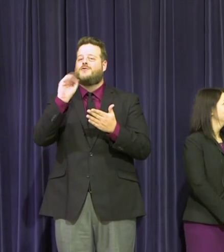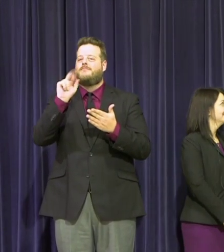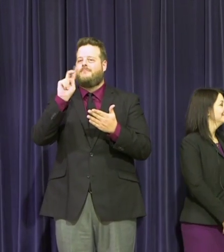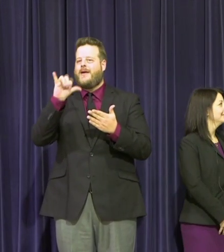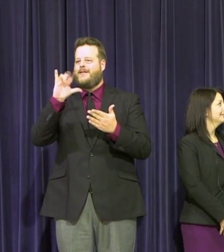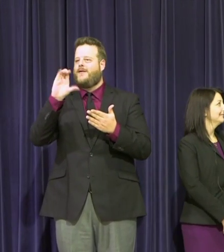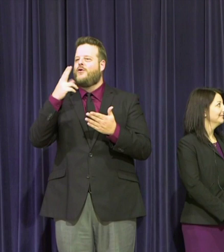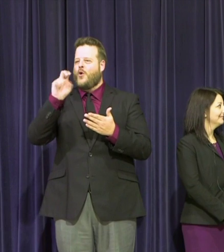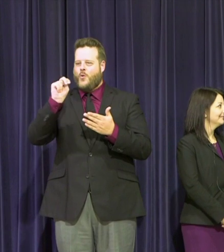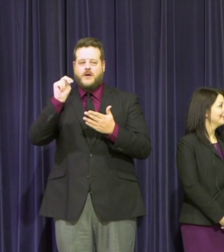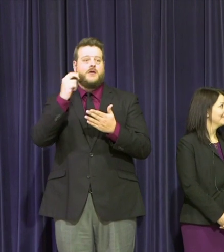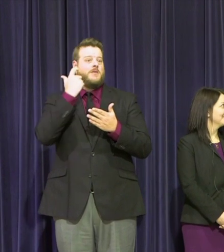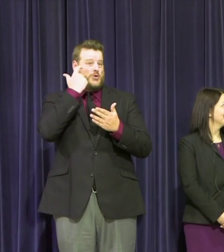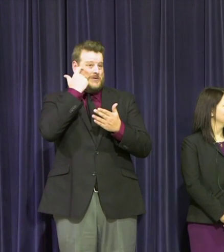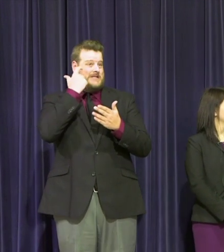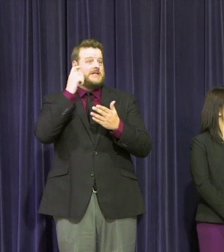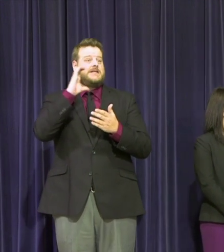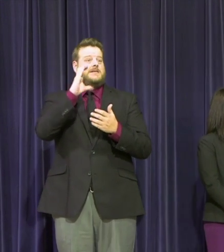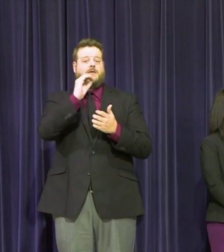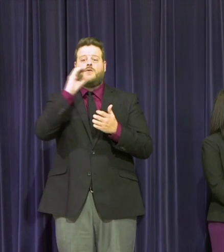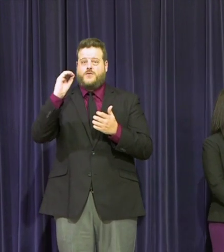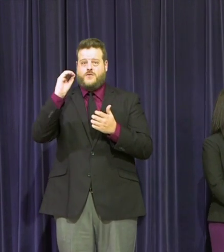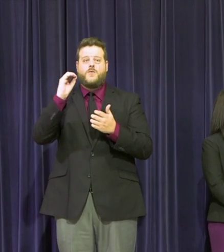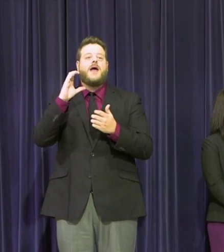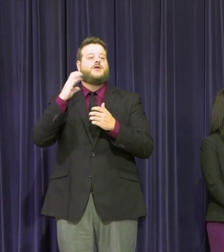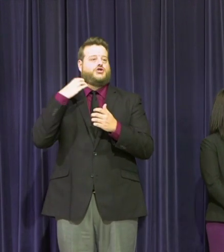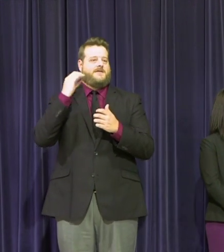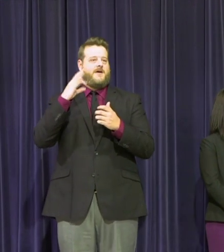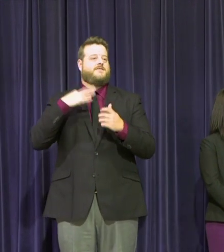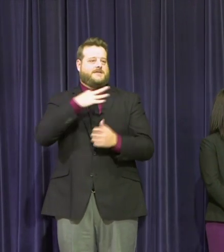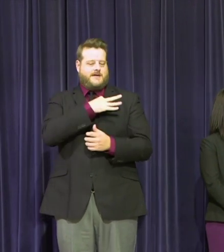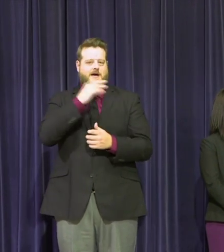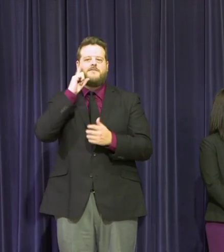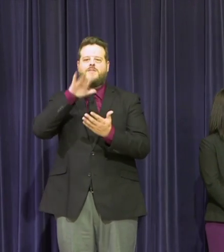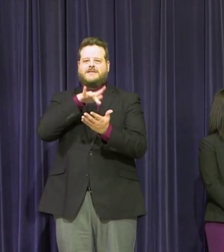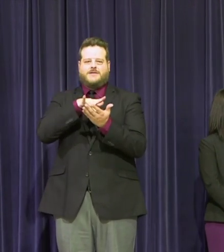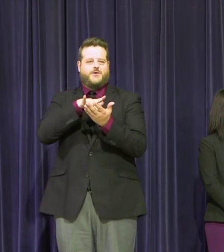was most recently the Chief Operating Officer and Chief of Staff for the Centers for Medicaid and Medicare Services.